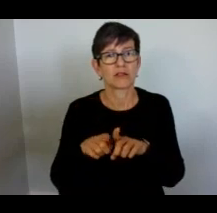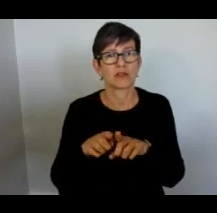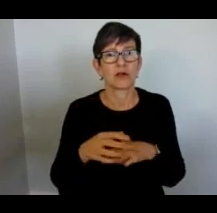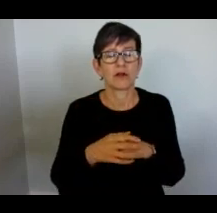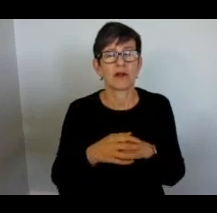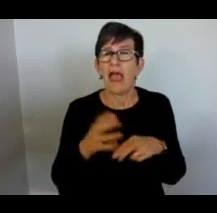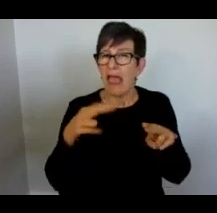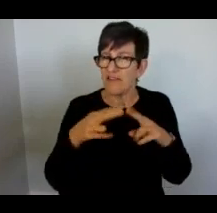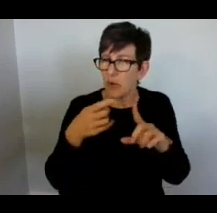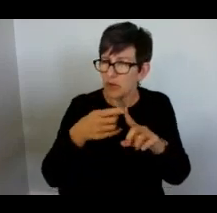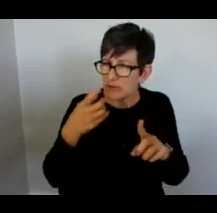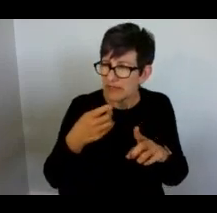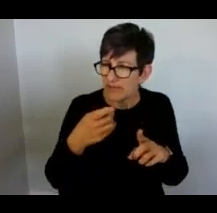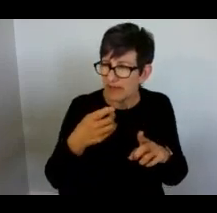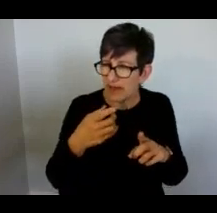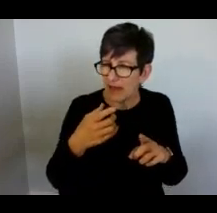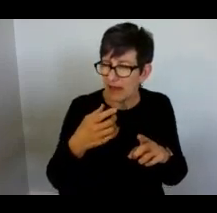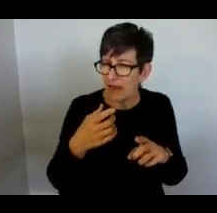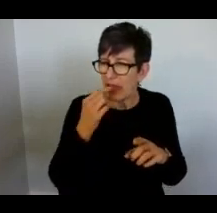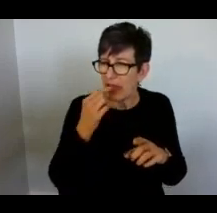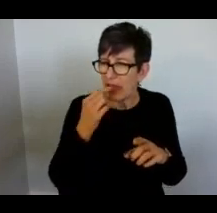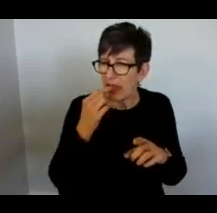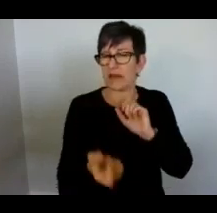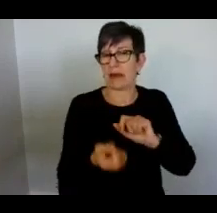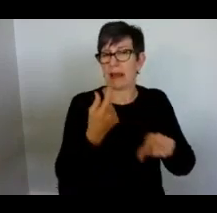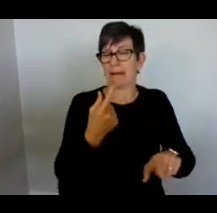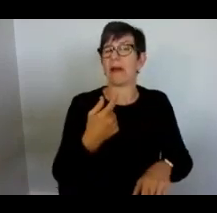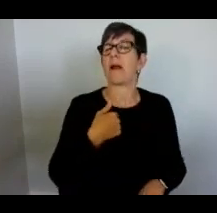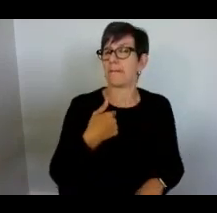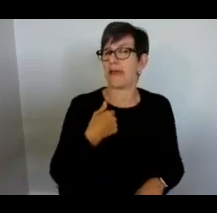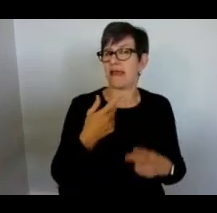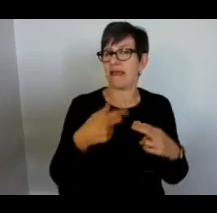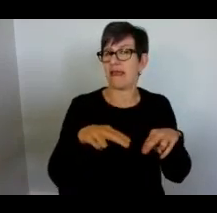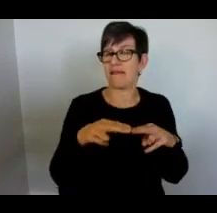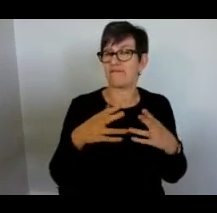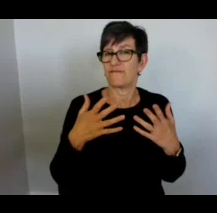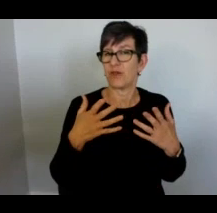there's a particular case study you had in mind that you wanted more information on. KATHERINE: